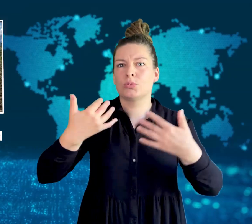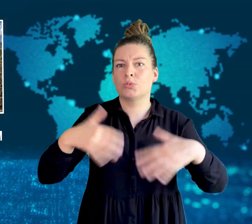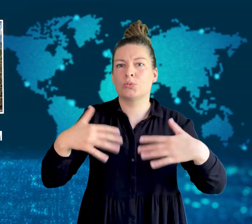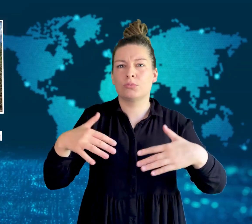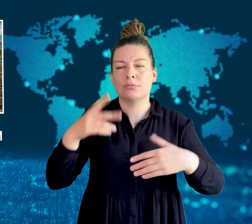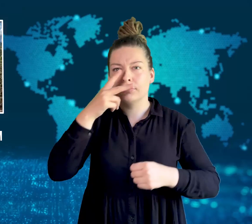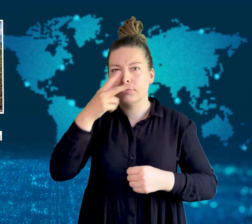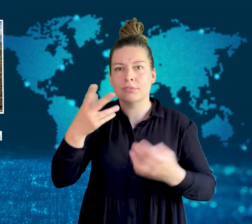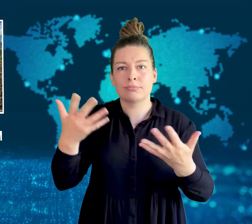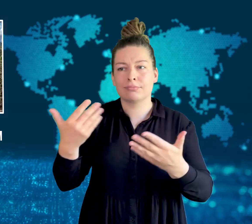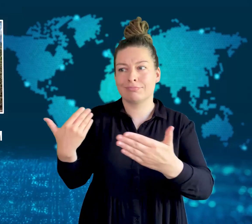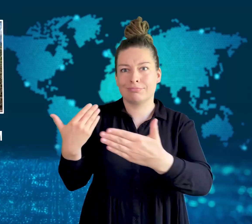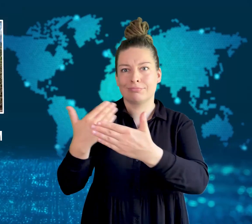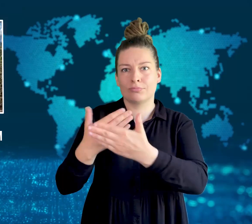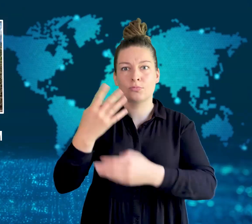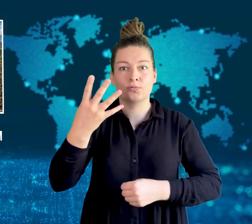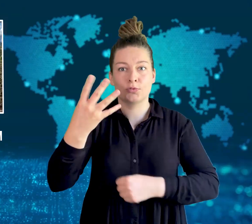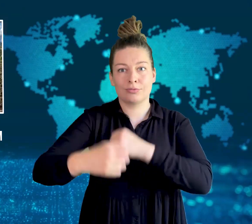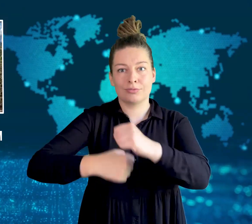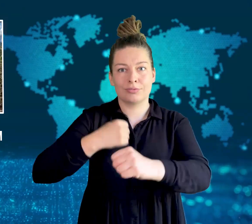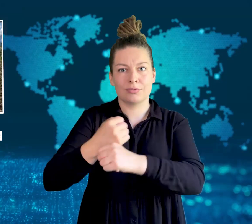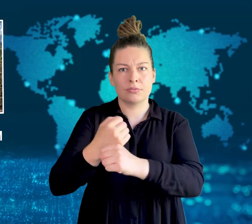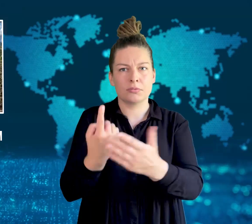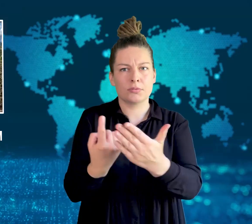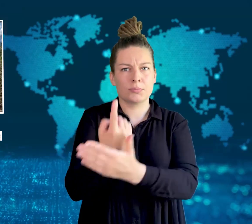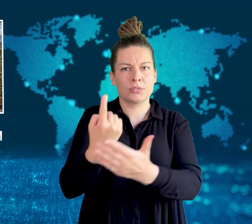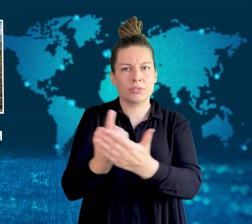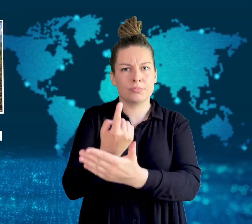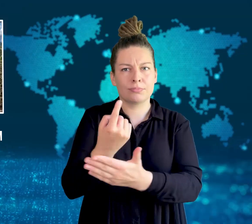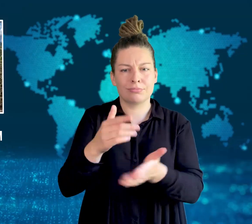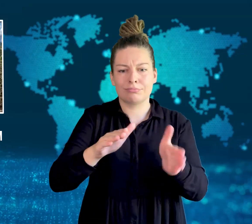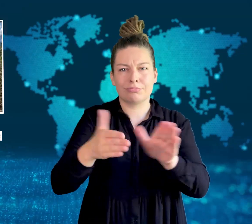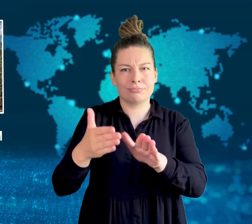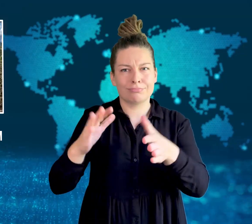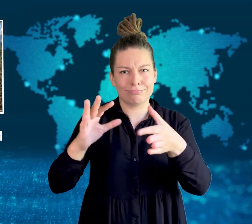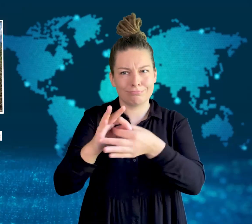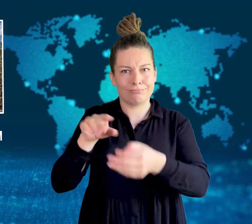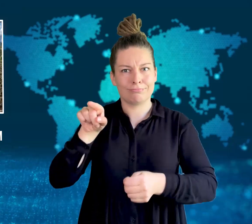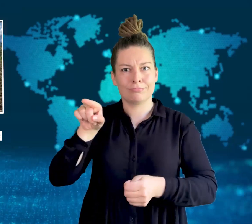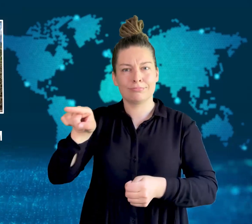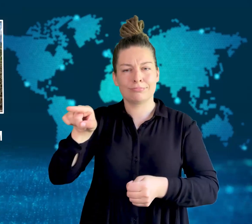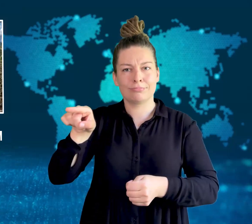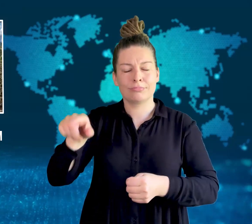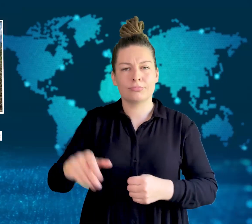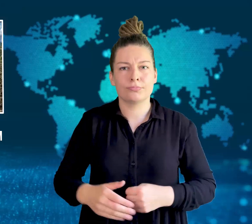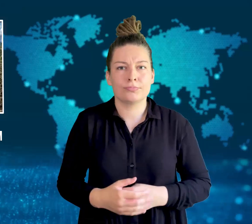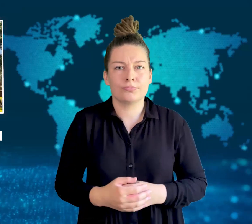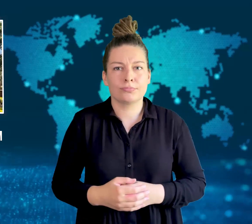there in the last four years.